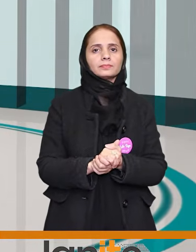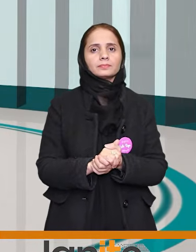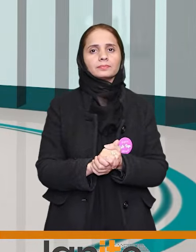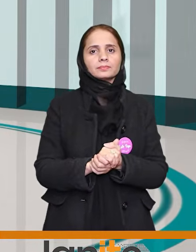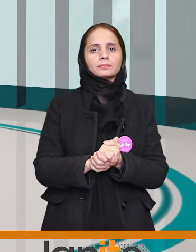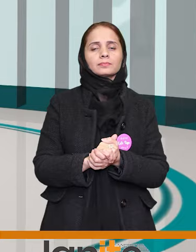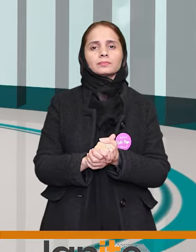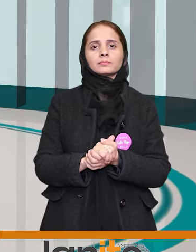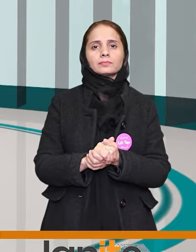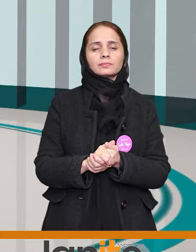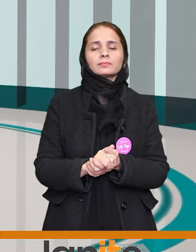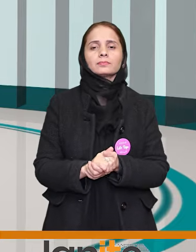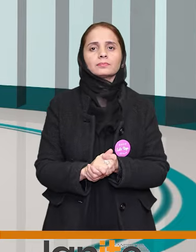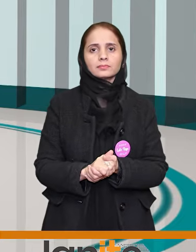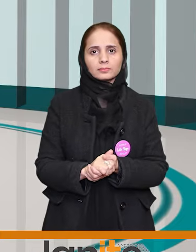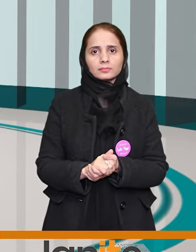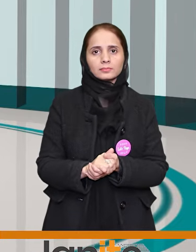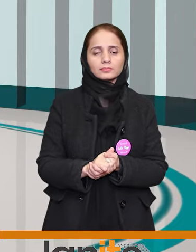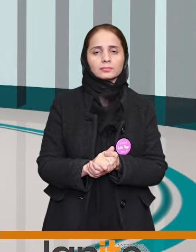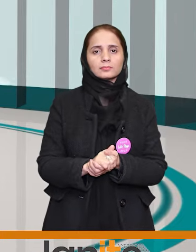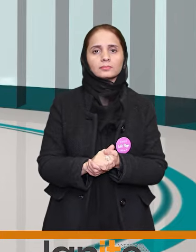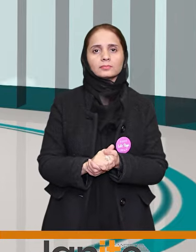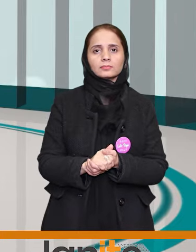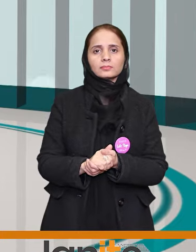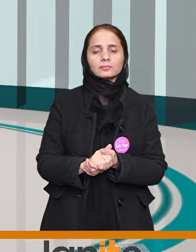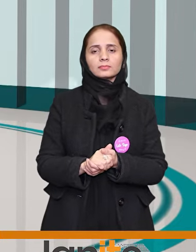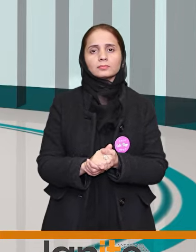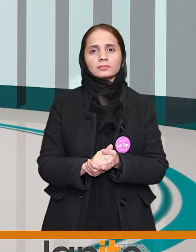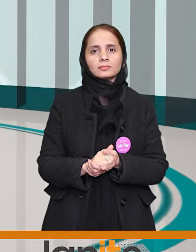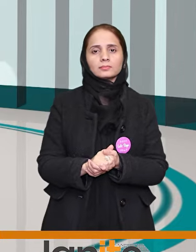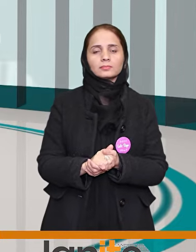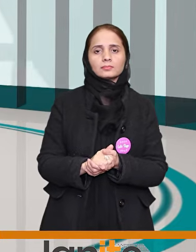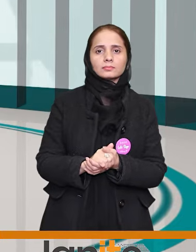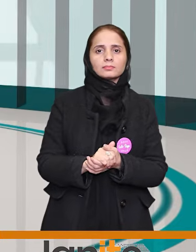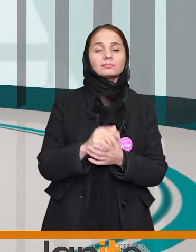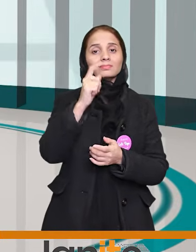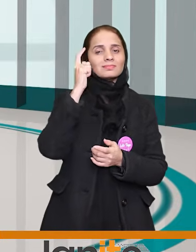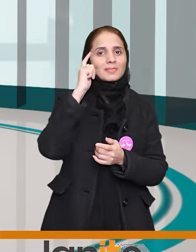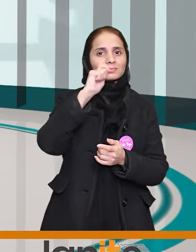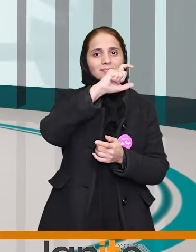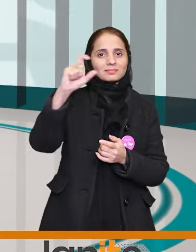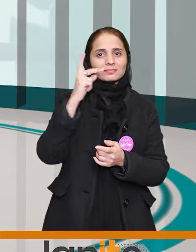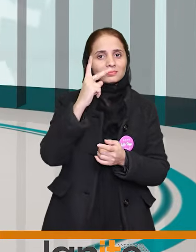in order to have a professional response to your project is ‘Be Courteous’.